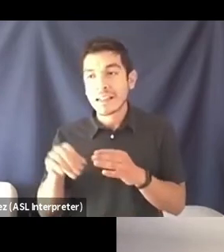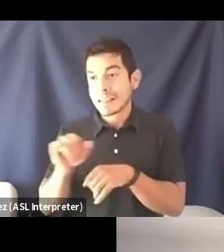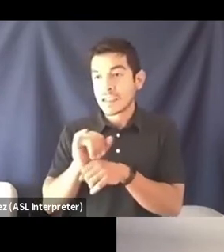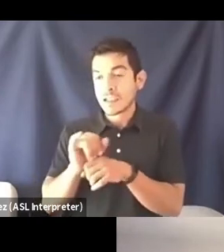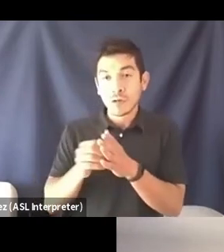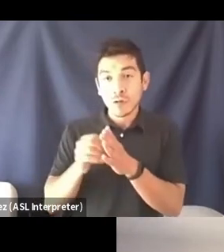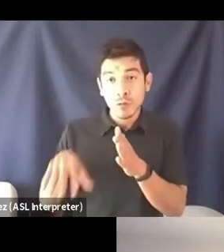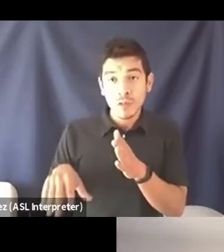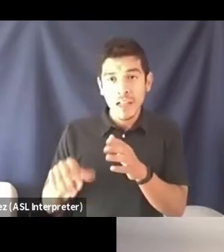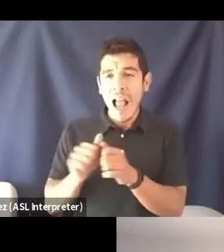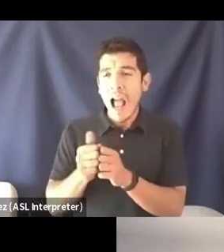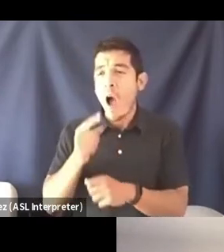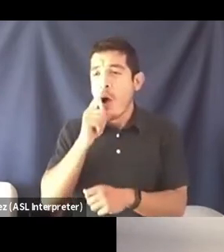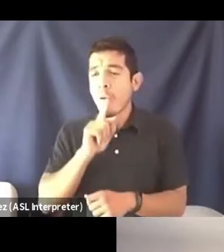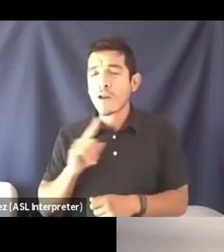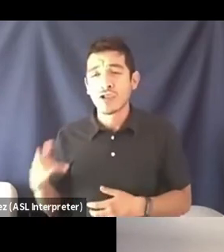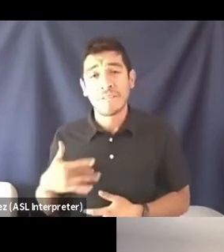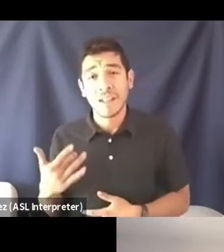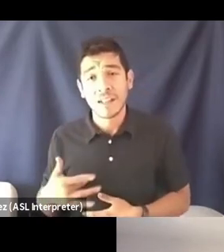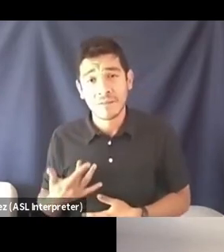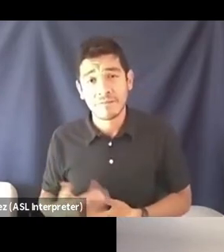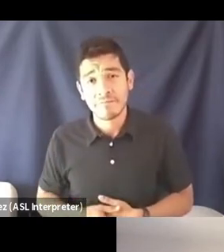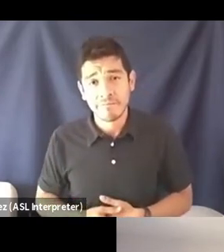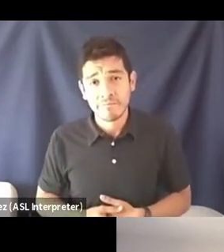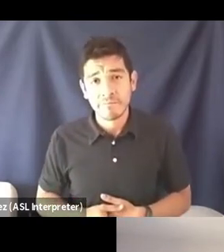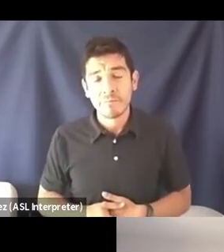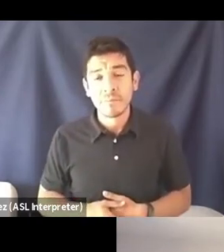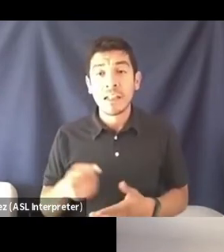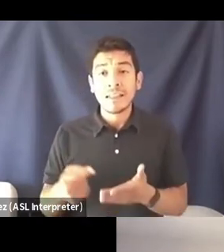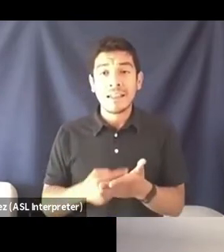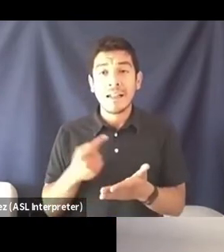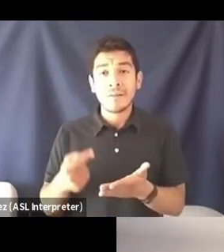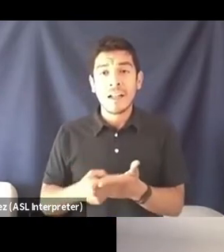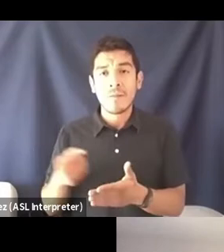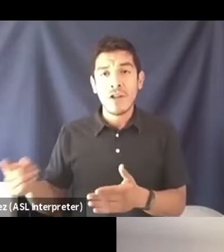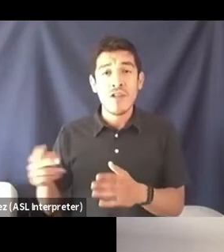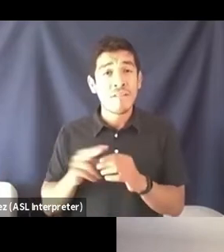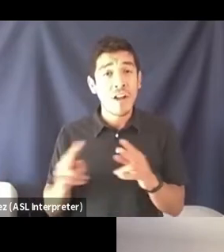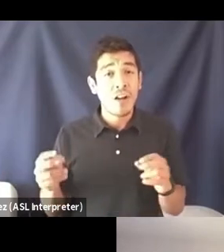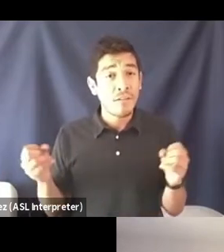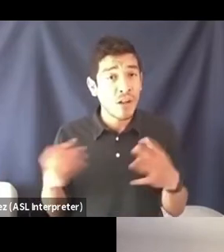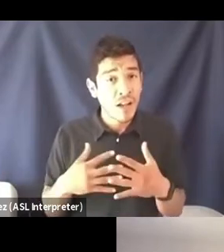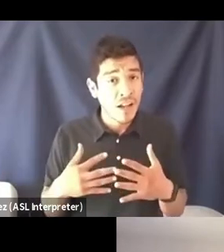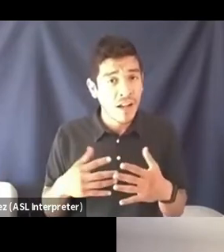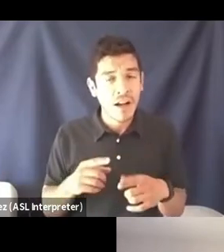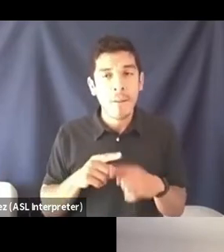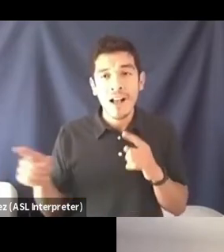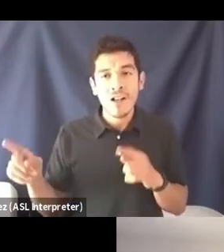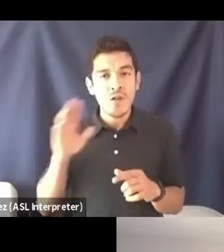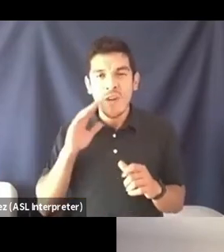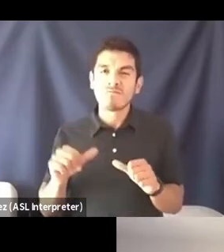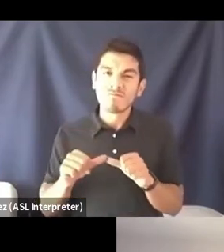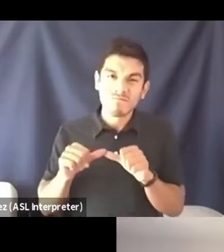How lonely she was. And sometimes she was afraid but she would just keep going.